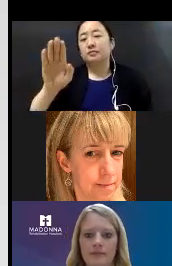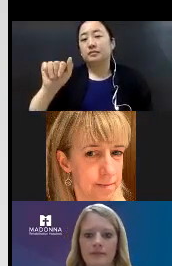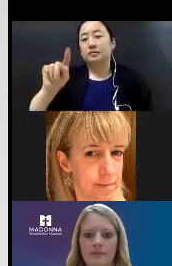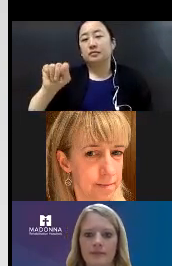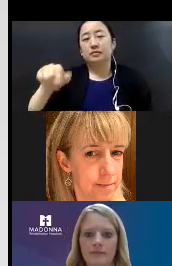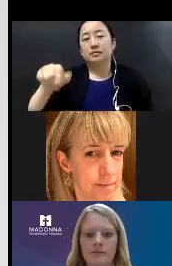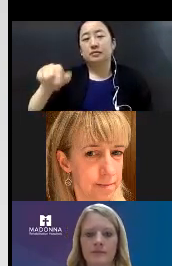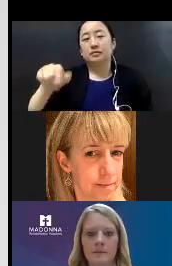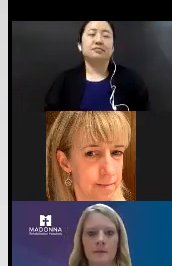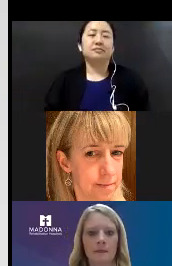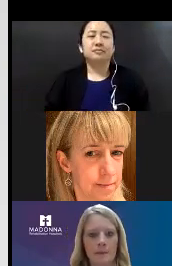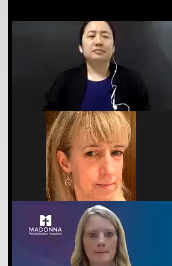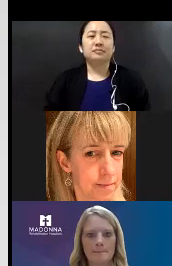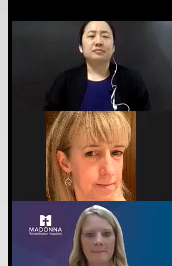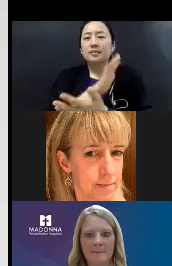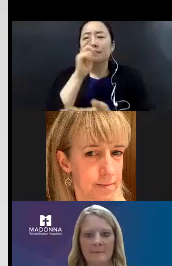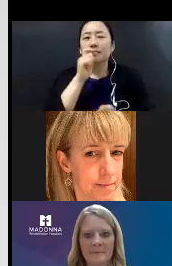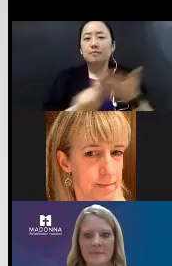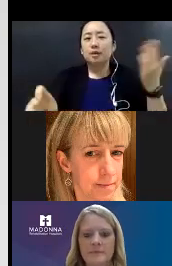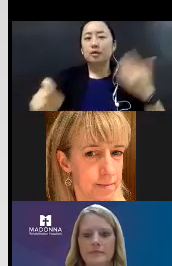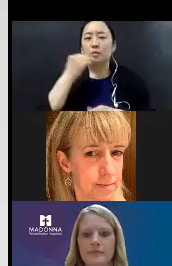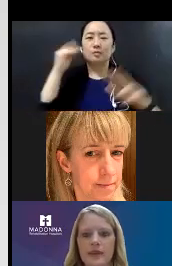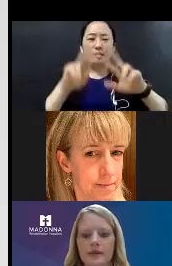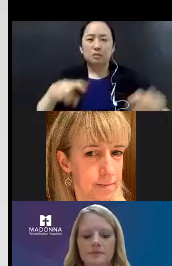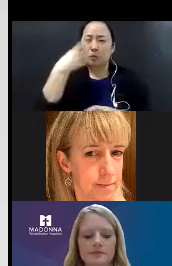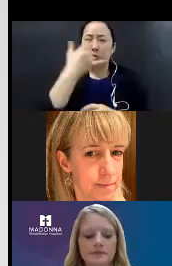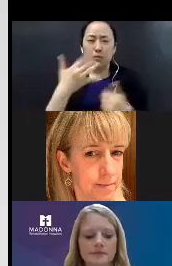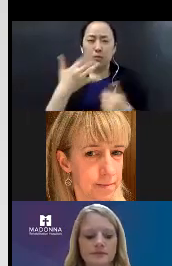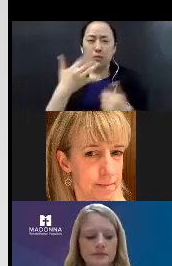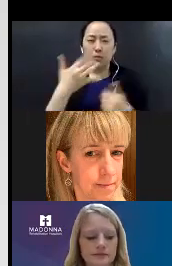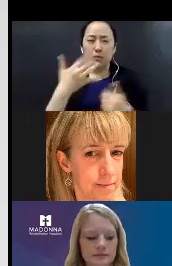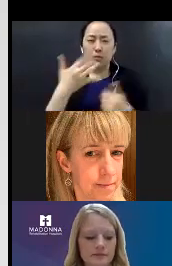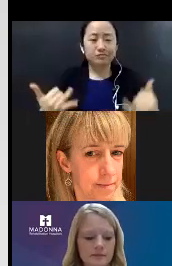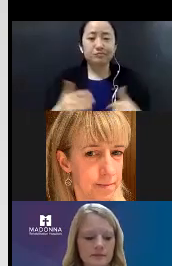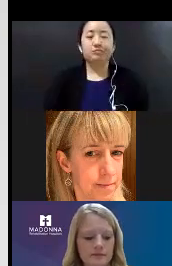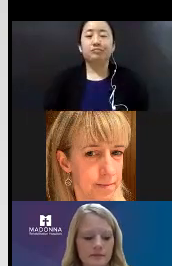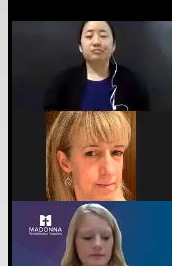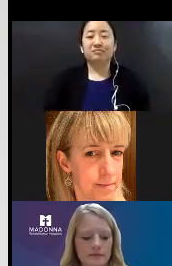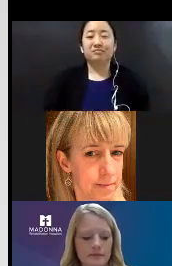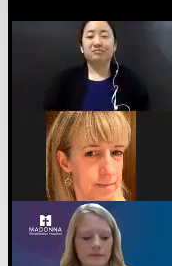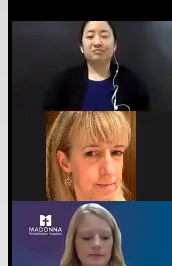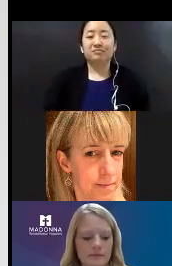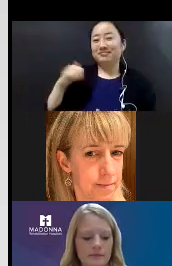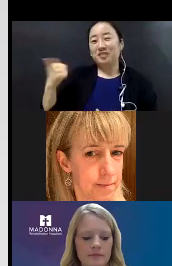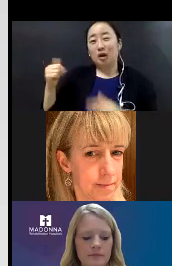OF HOW THAT PAPER/PENCIL HOME ASSESSMENT WORKED. LIKE EMILY SAID, IT WAS THE GO-TO METHOD FOR